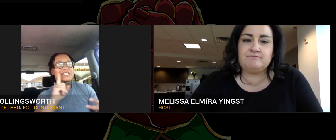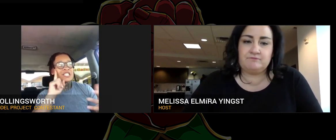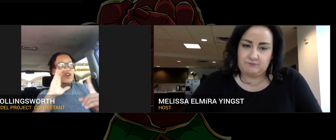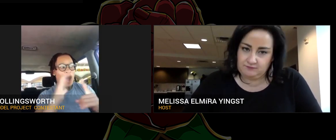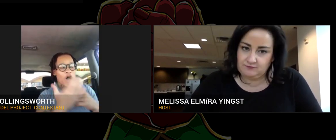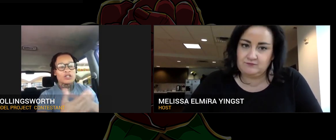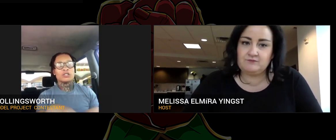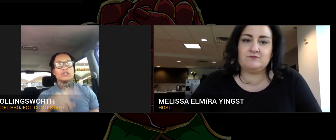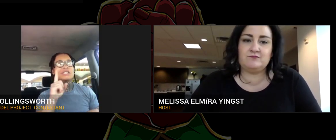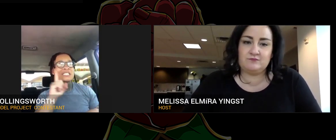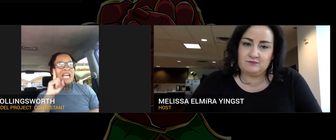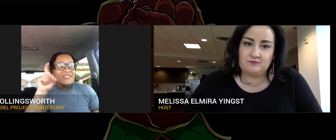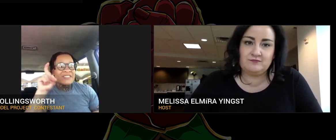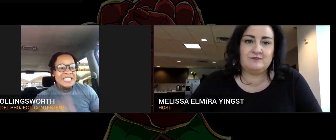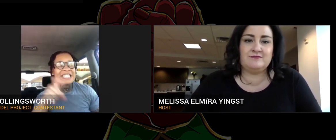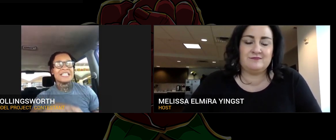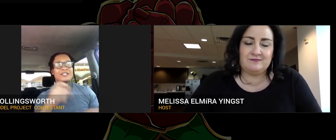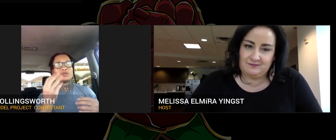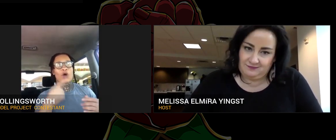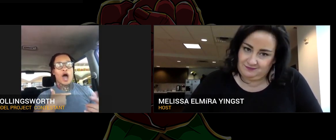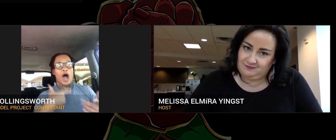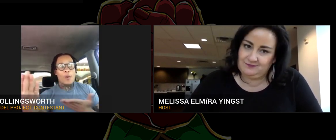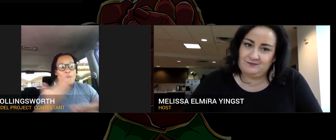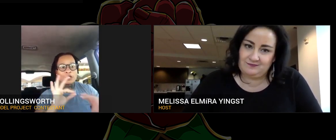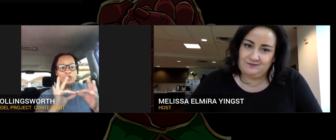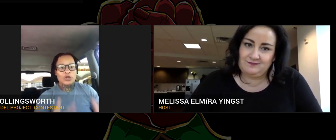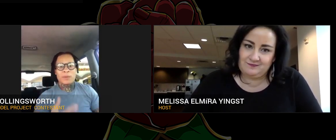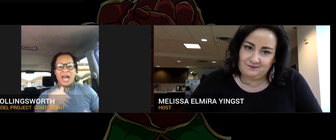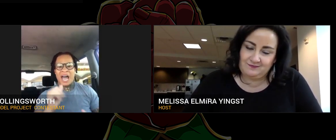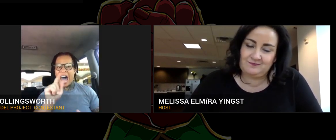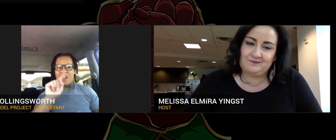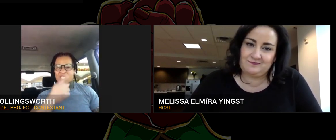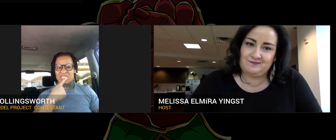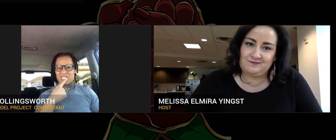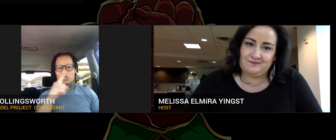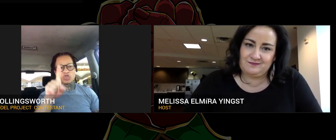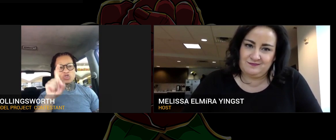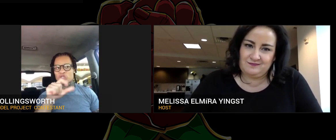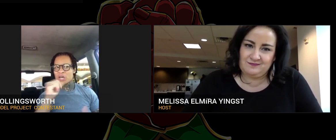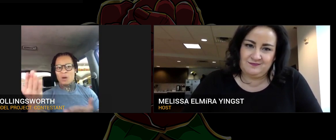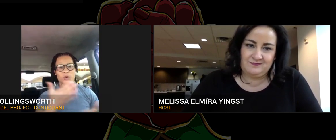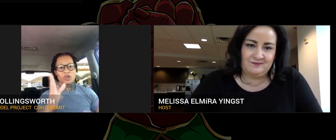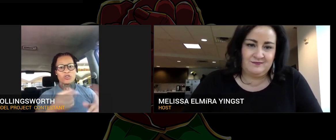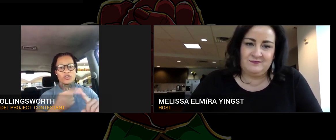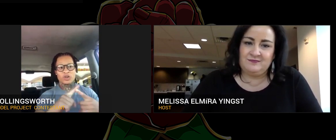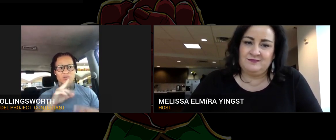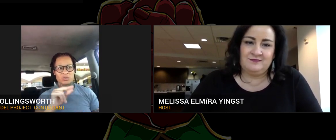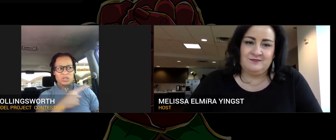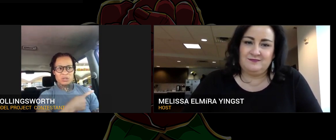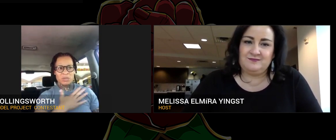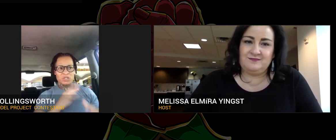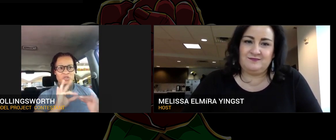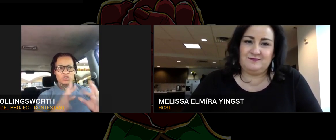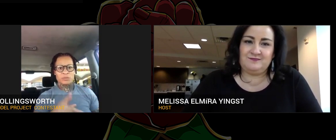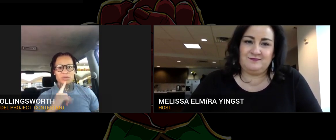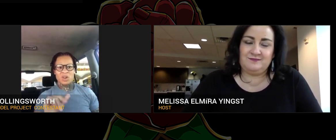Deaf culture and what Deaf people need so I brought interpreters in and at first, they were like, you shouldn't bring your friends, and I was like, "No, they're my interpreters."